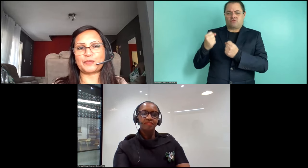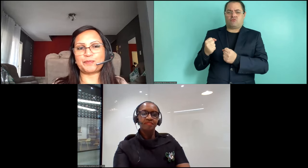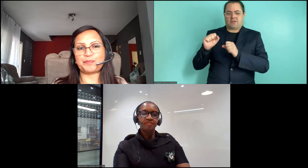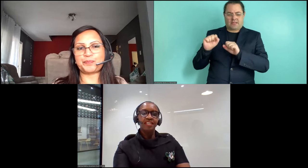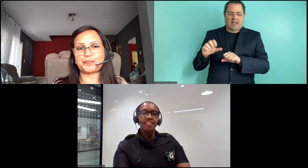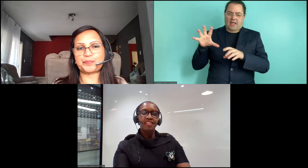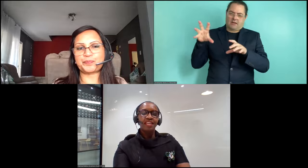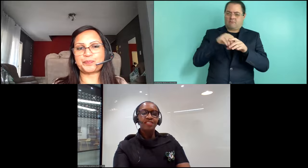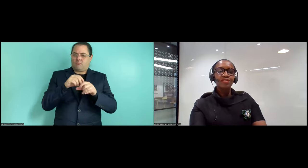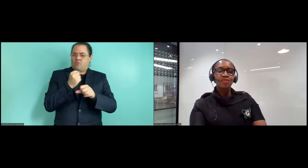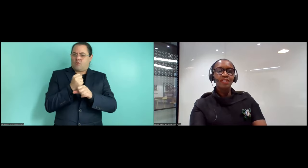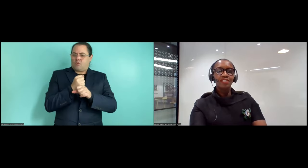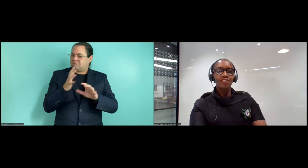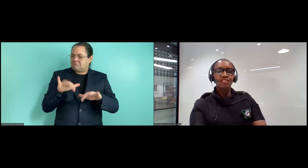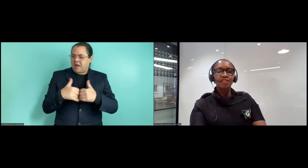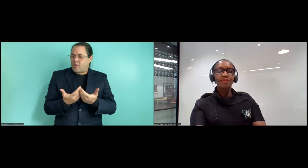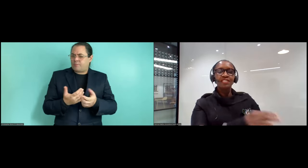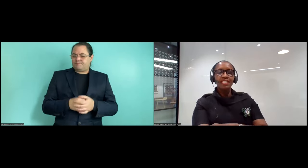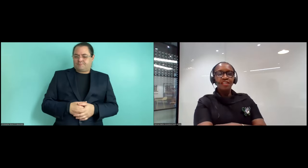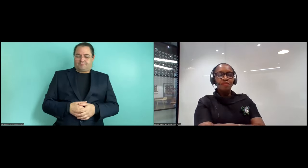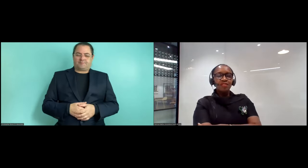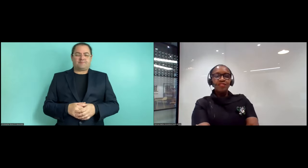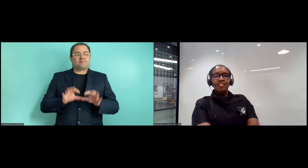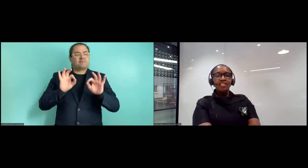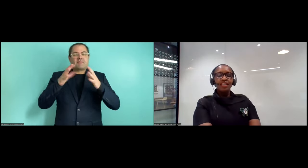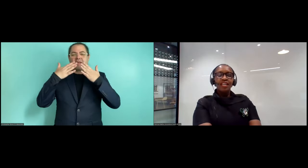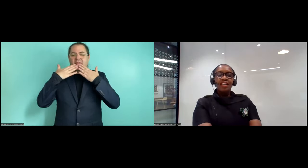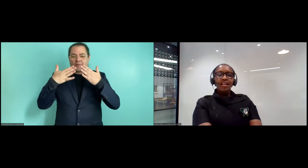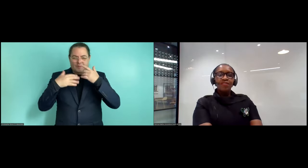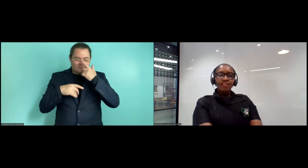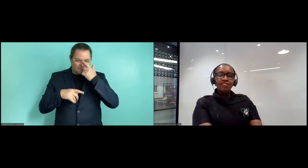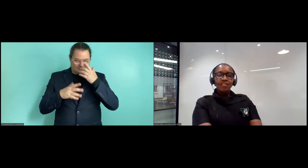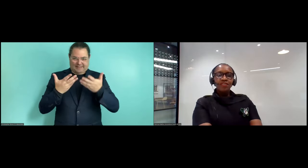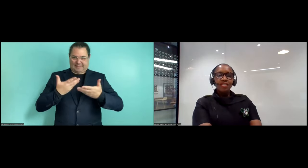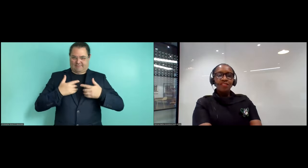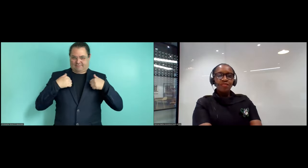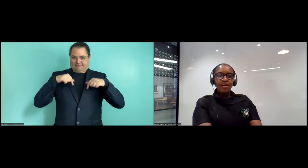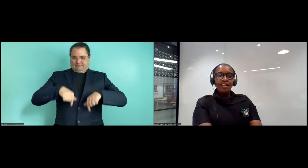14:16:06 Thank you so much large appreciate the opportunity. A good afternoon everyone